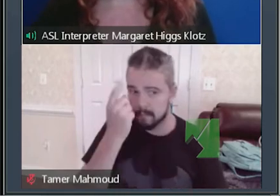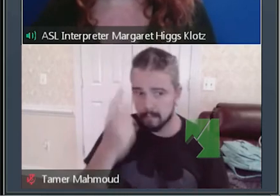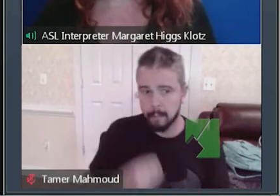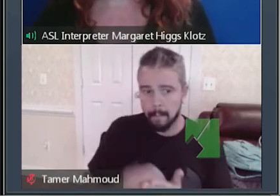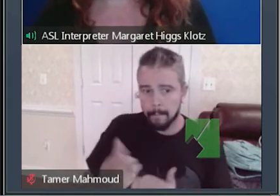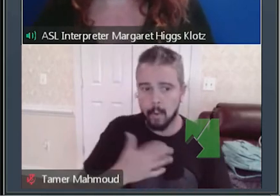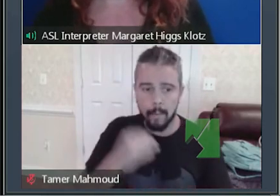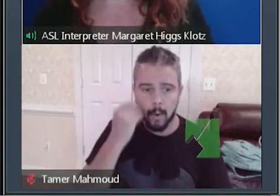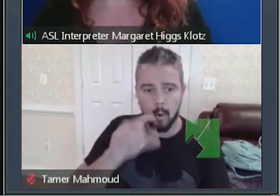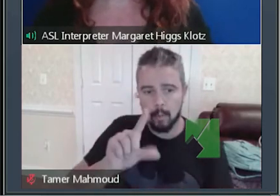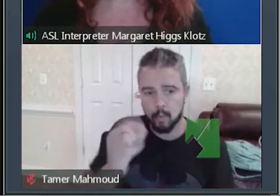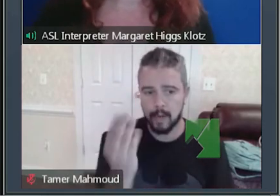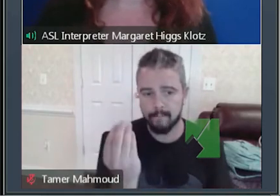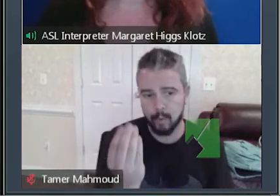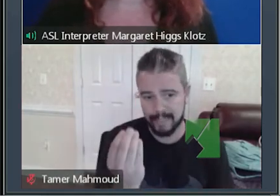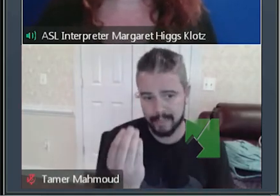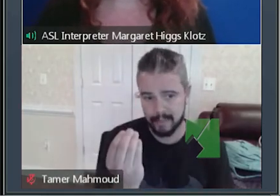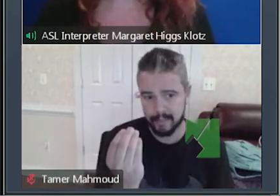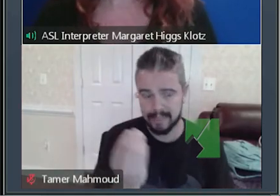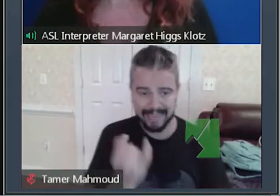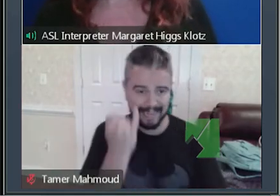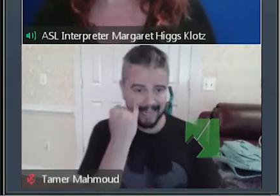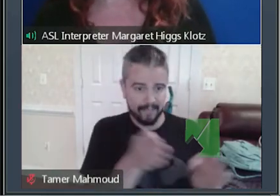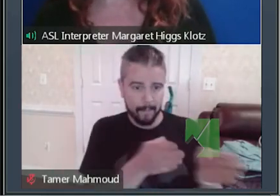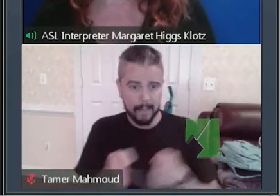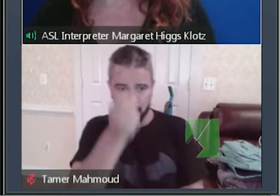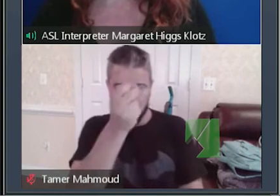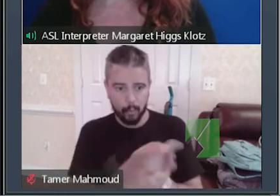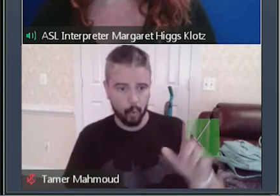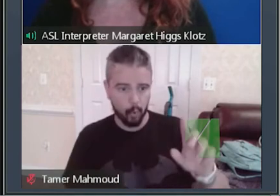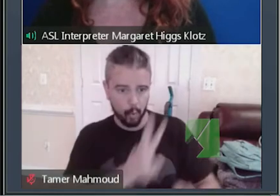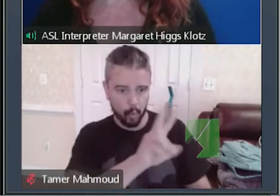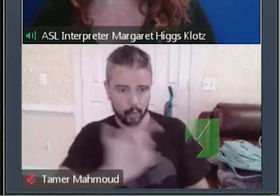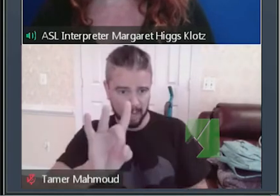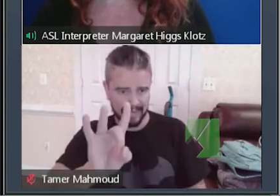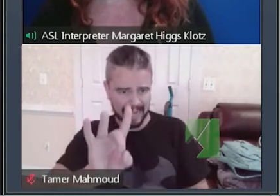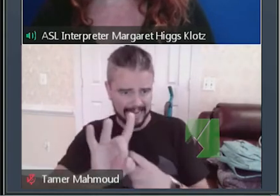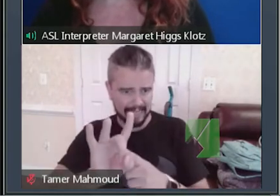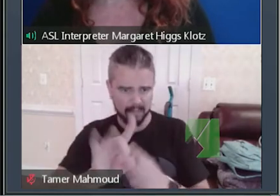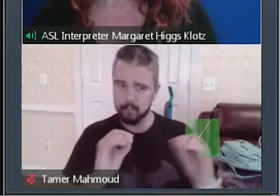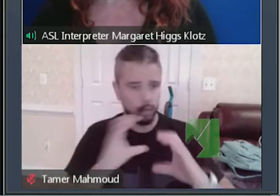not informed that they were going to be building this. And I bought my home in 2014,